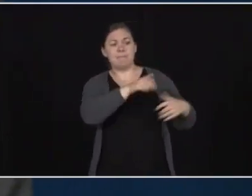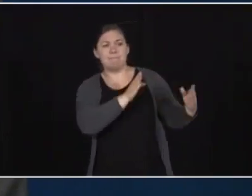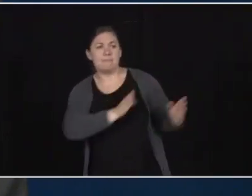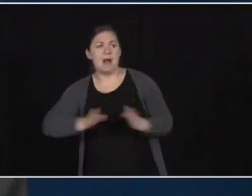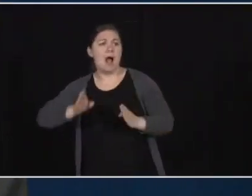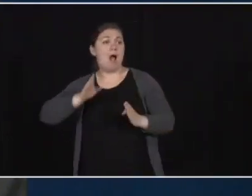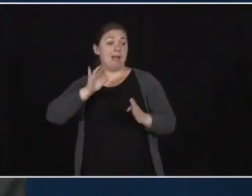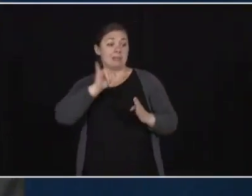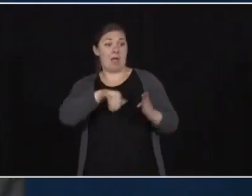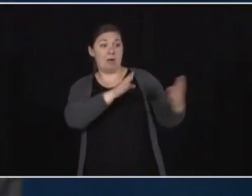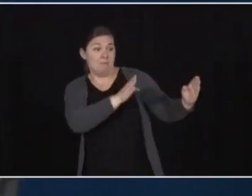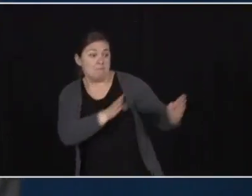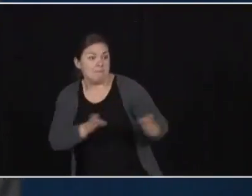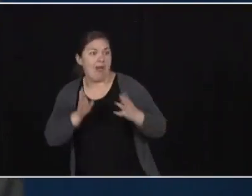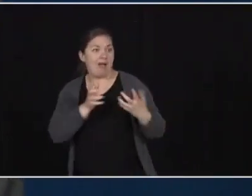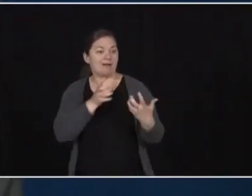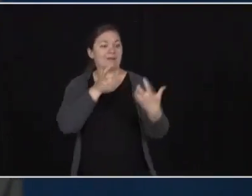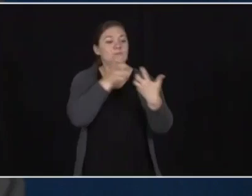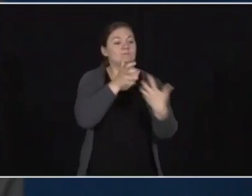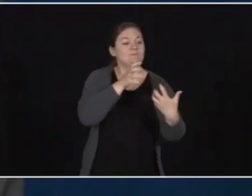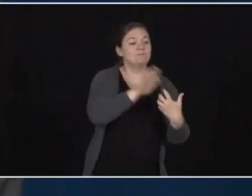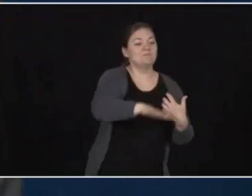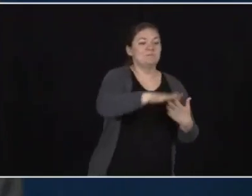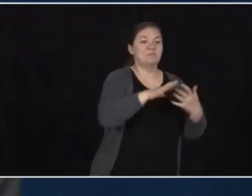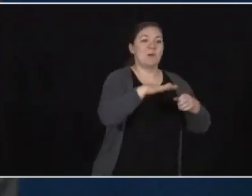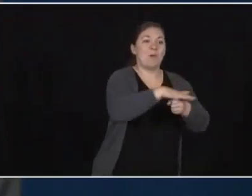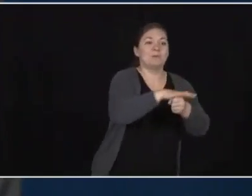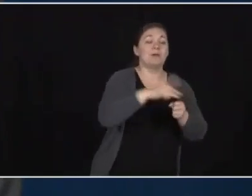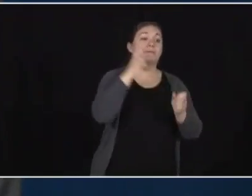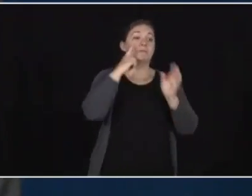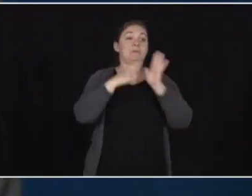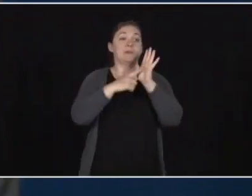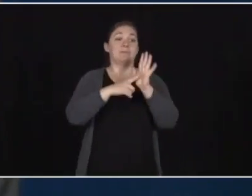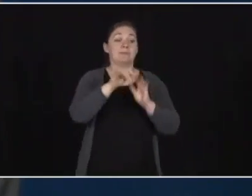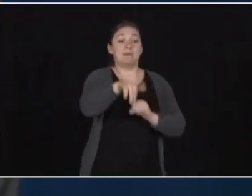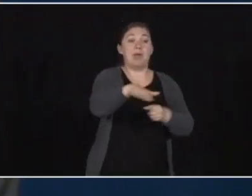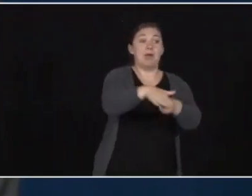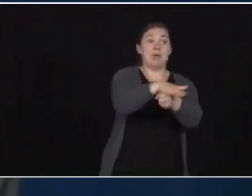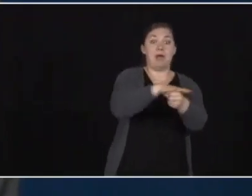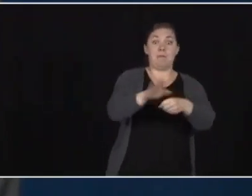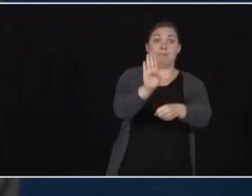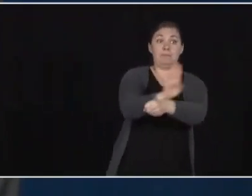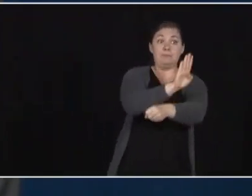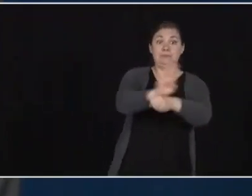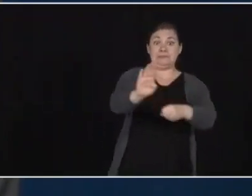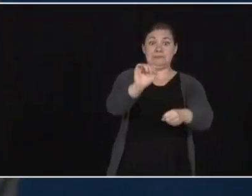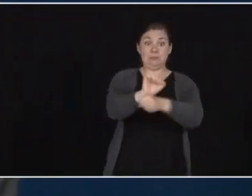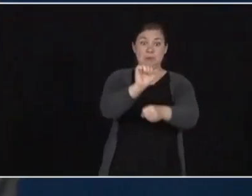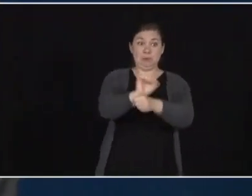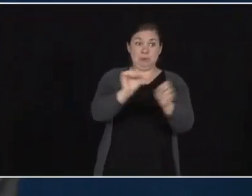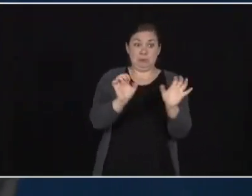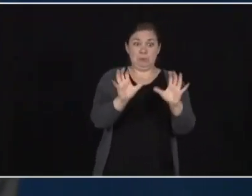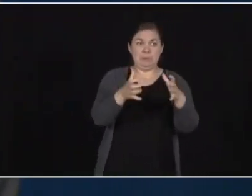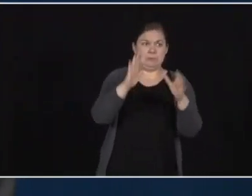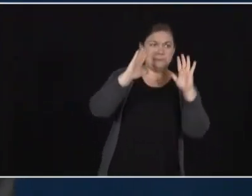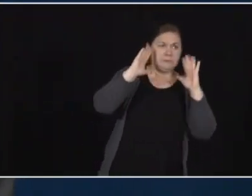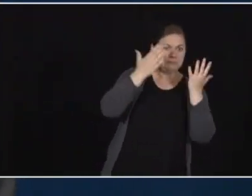health as well as Leo public health and what we are going to do is develop a response that works most effectively four-way the concerns are.